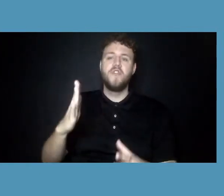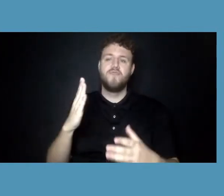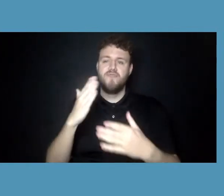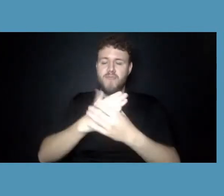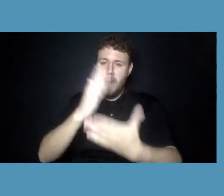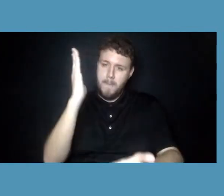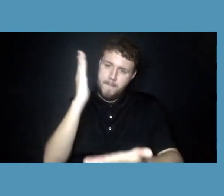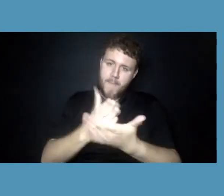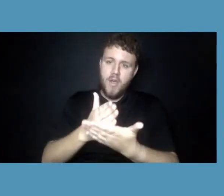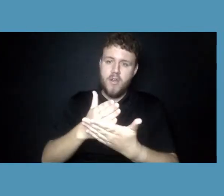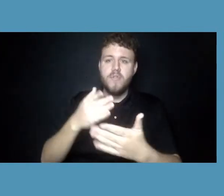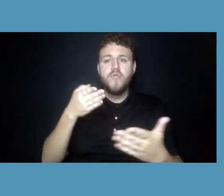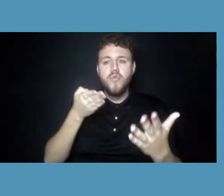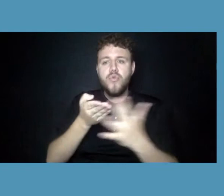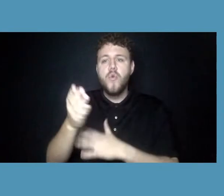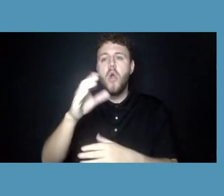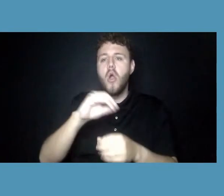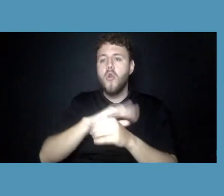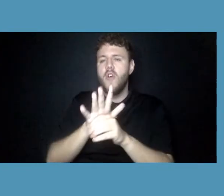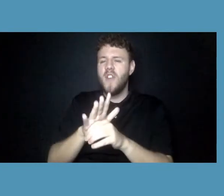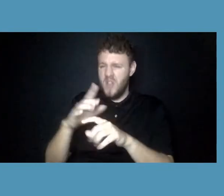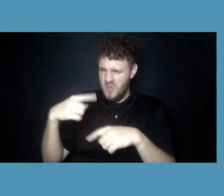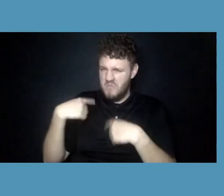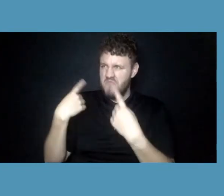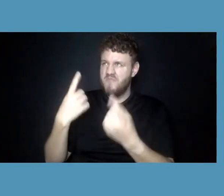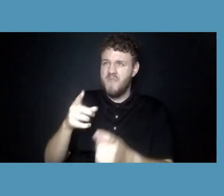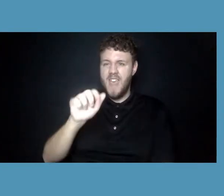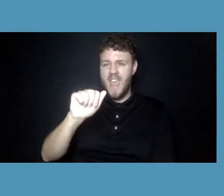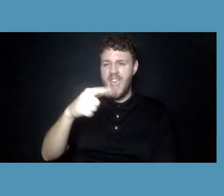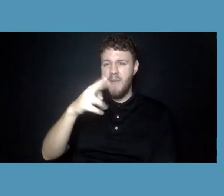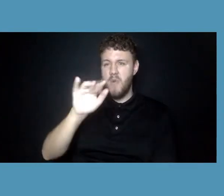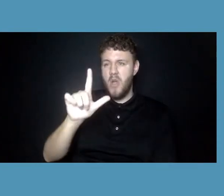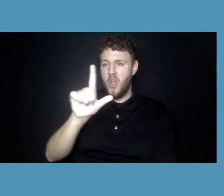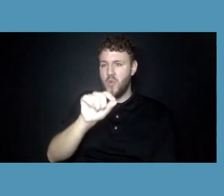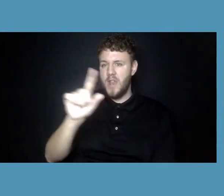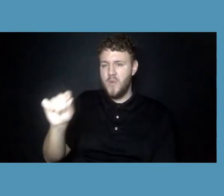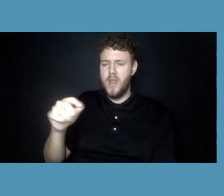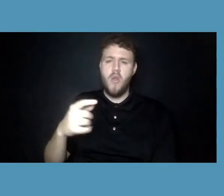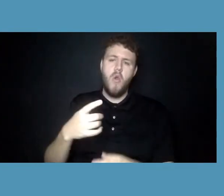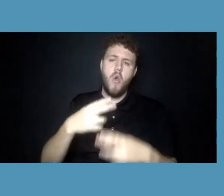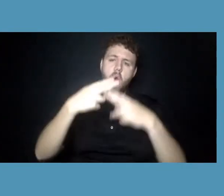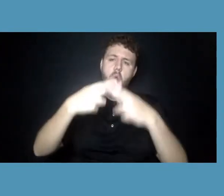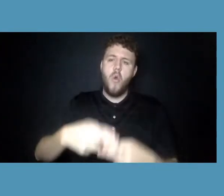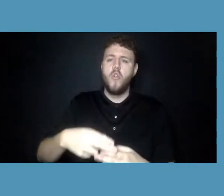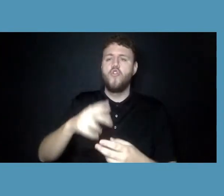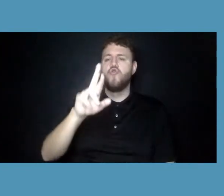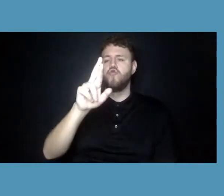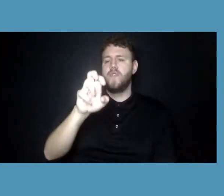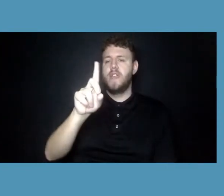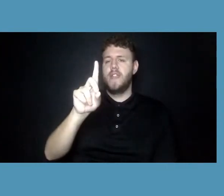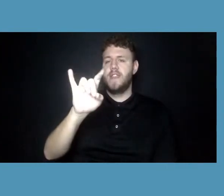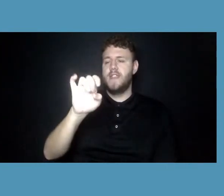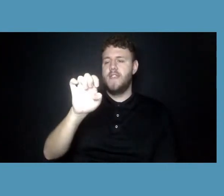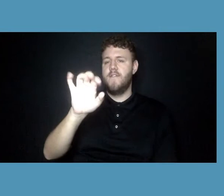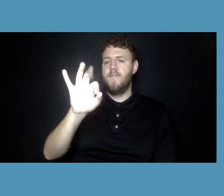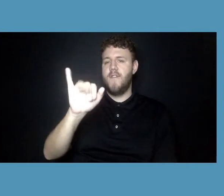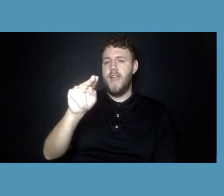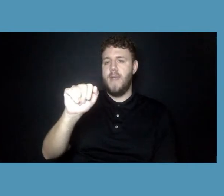to go on in April 2020 was called Redefine Able, or redefinable. It's a partnership with University of Maryland, Audra Buck